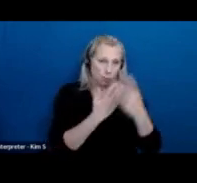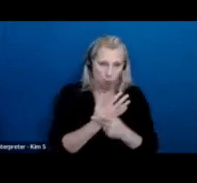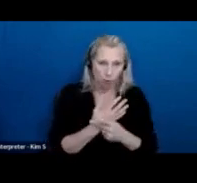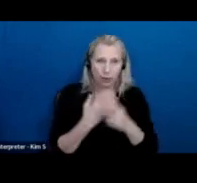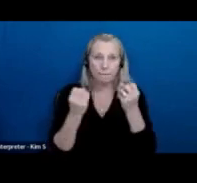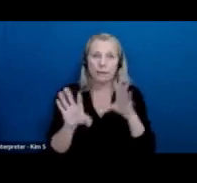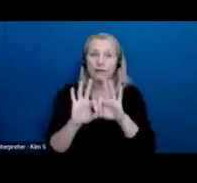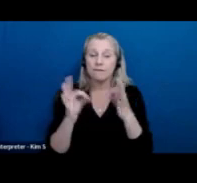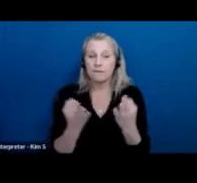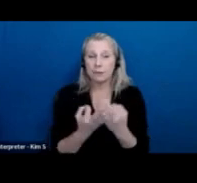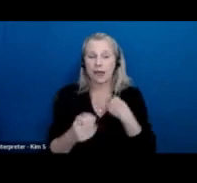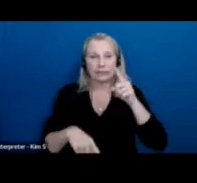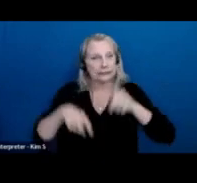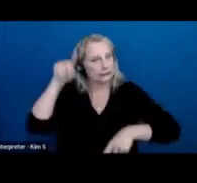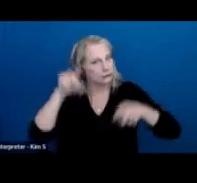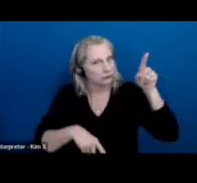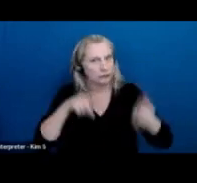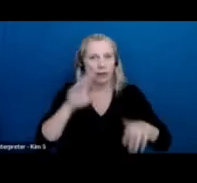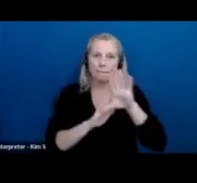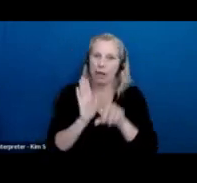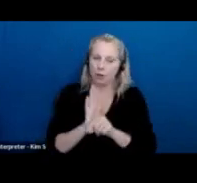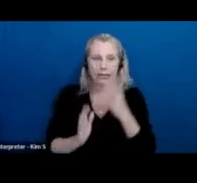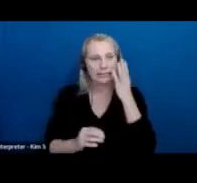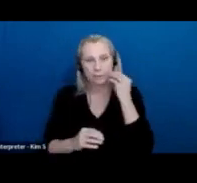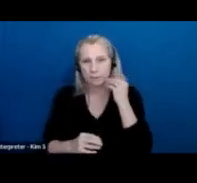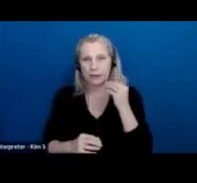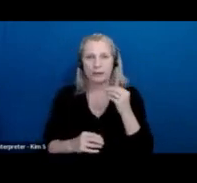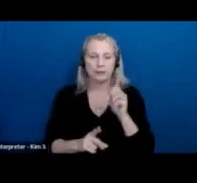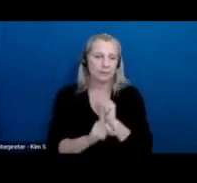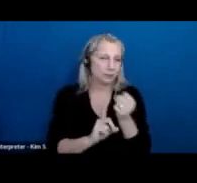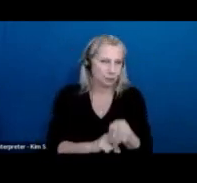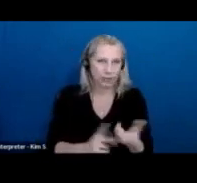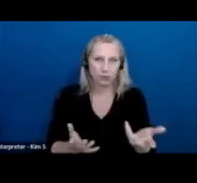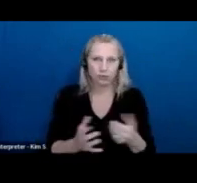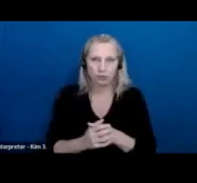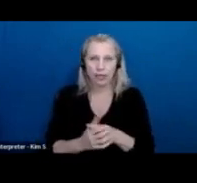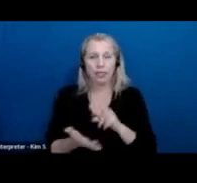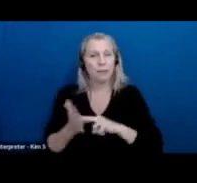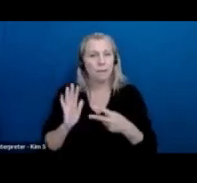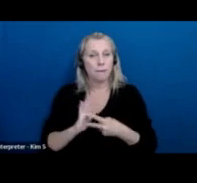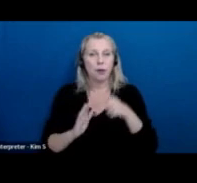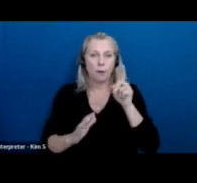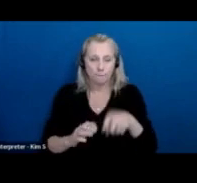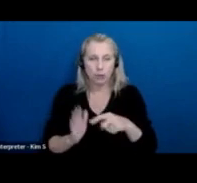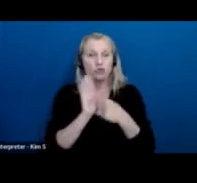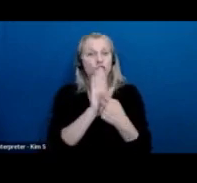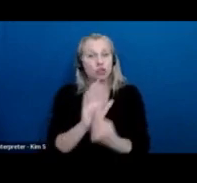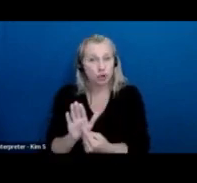from diverse backgrounds, experiences and settings. And this means that we must demonstrate the awareness and